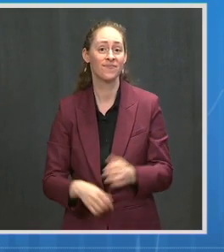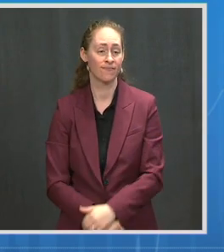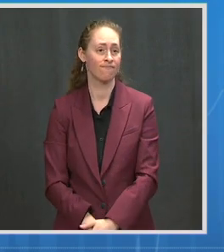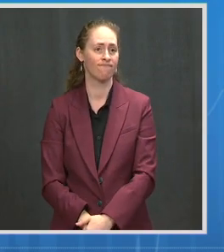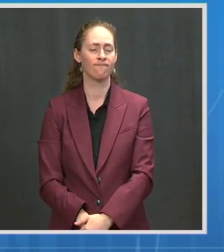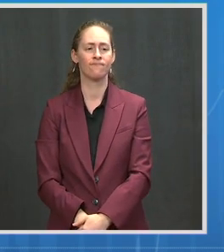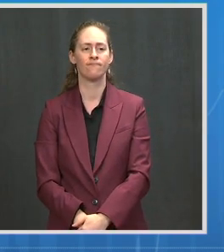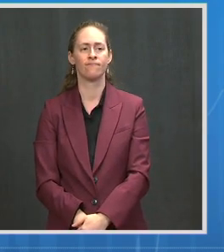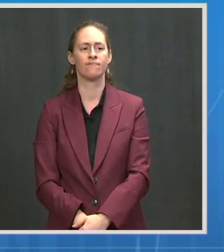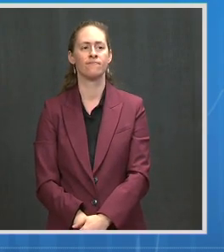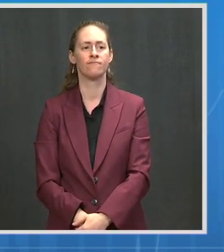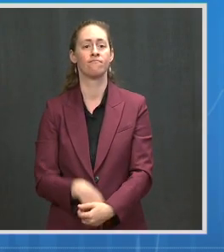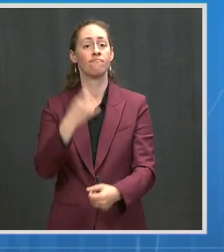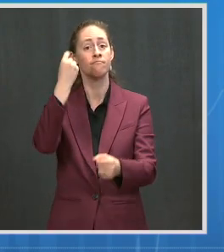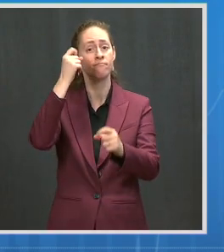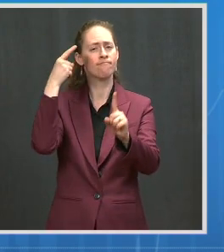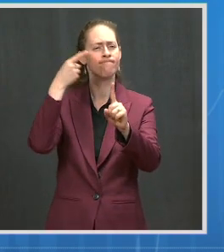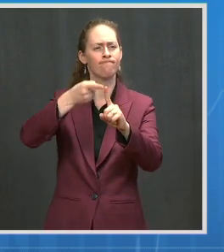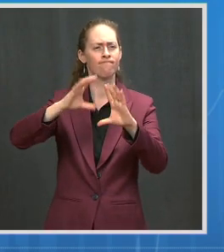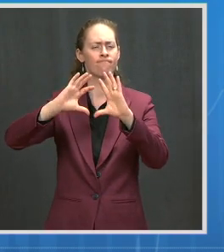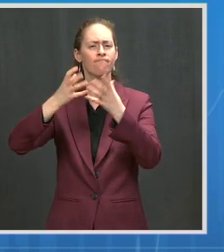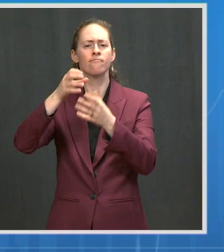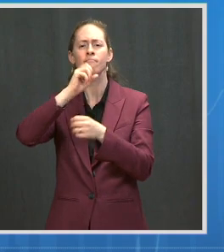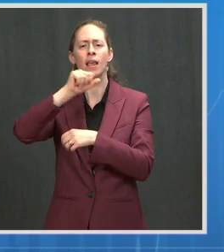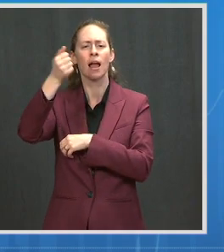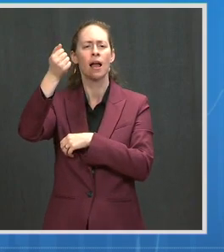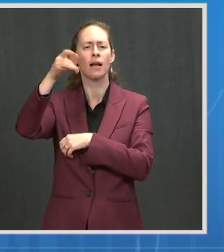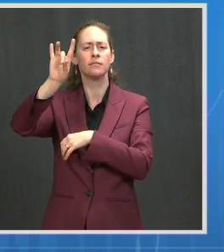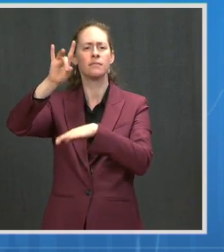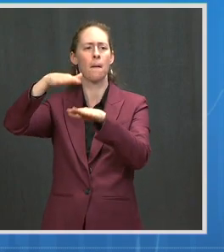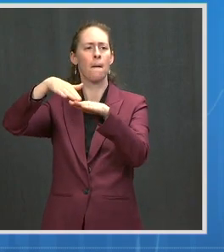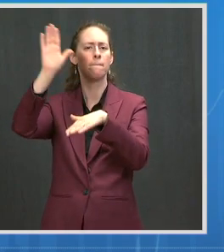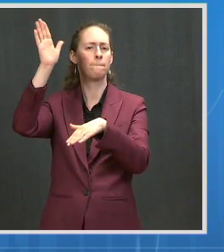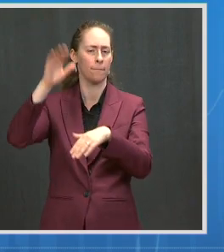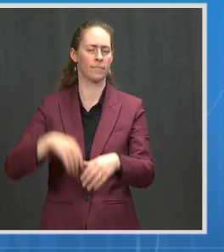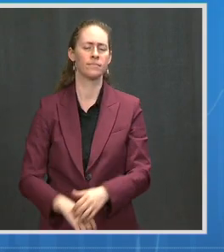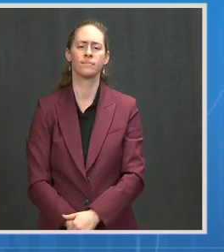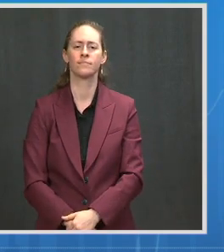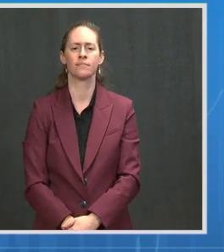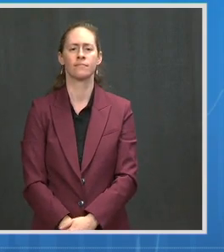In this analysis -- which looked at vaccination rates through April 10th, 2021 --